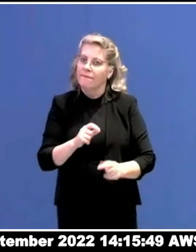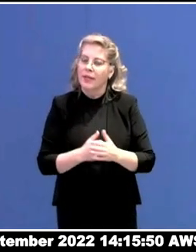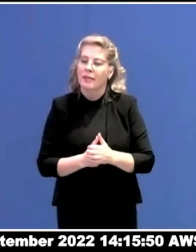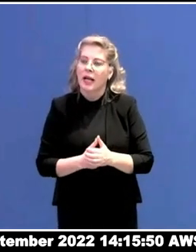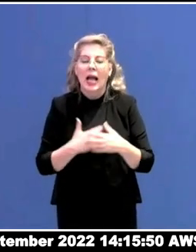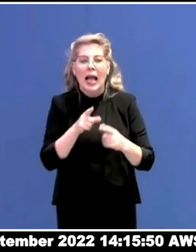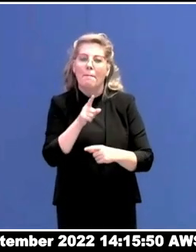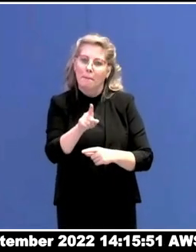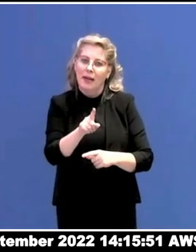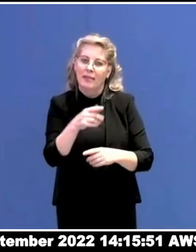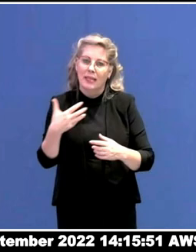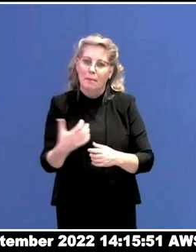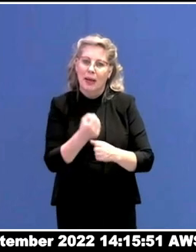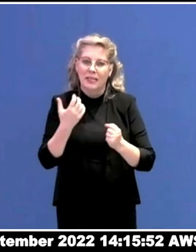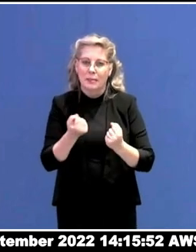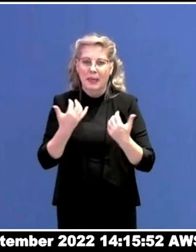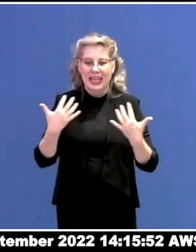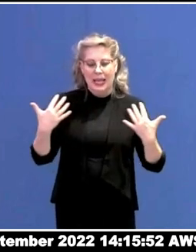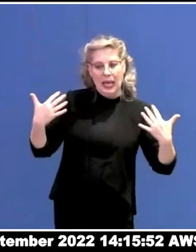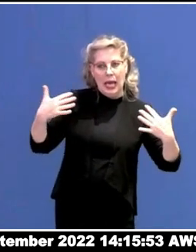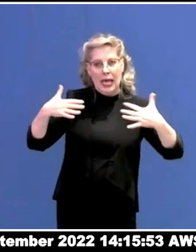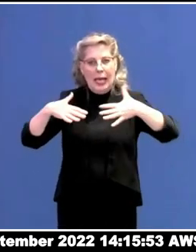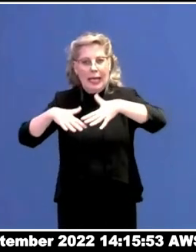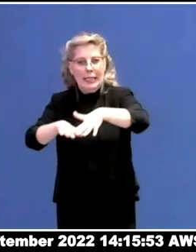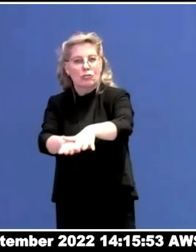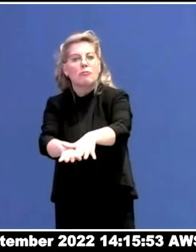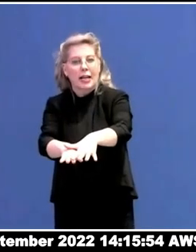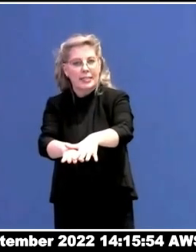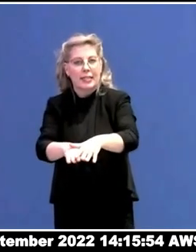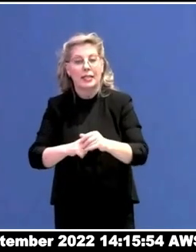You know, as Debbie was saying, your NDIS benefits can get suspended.